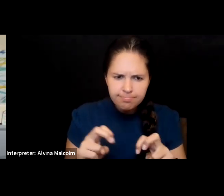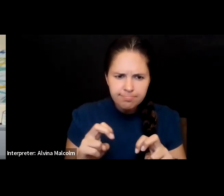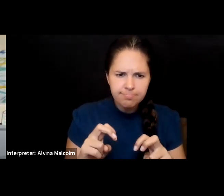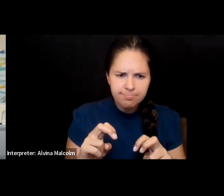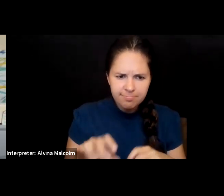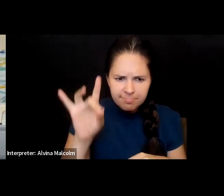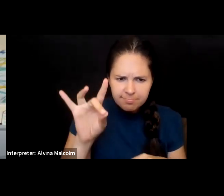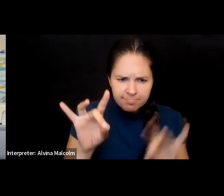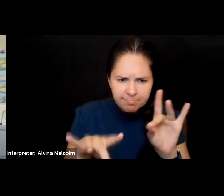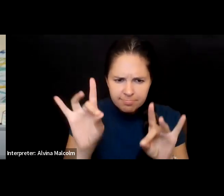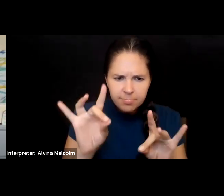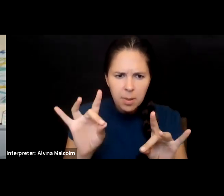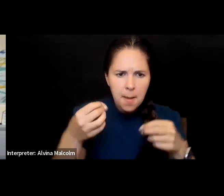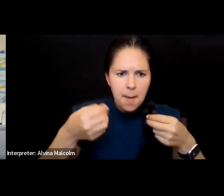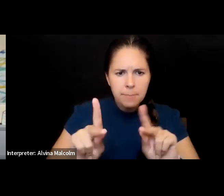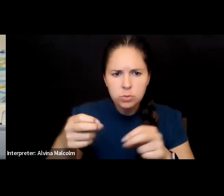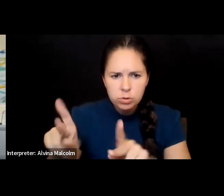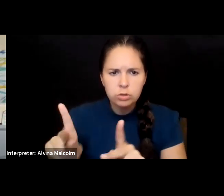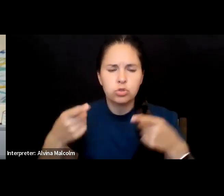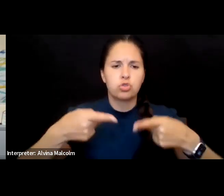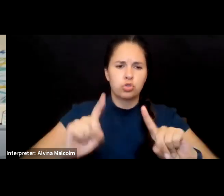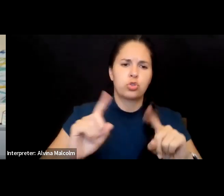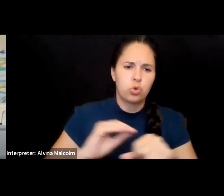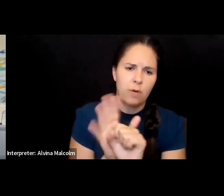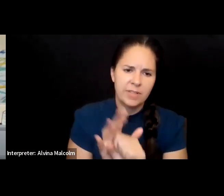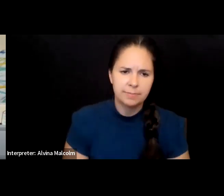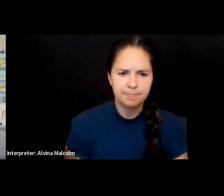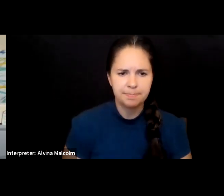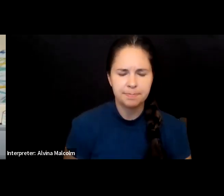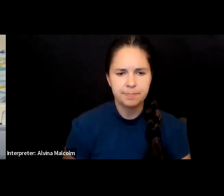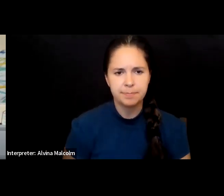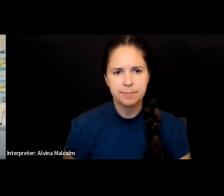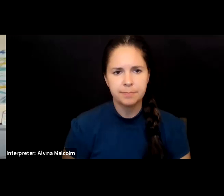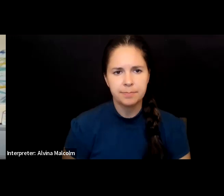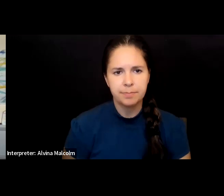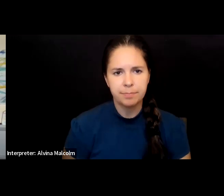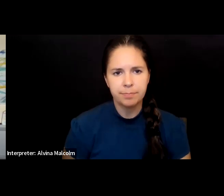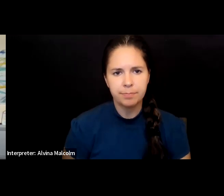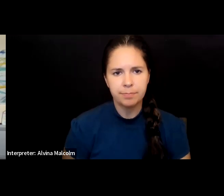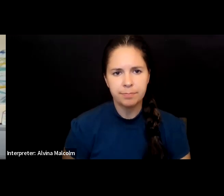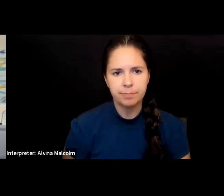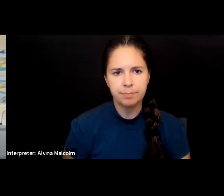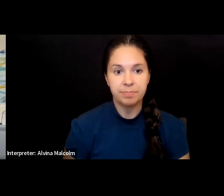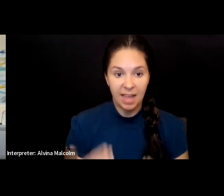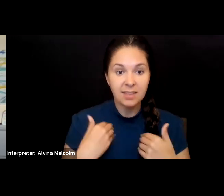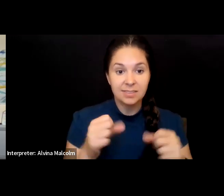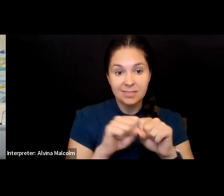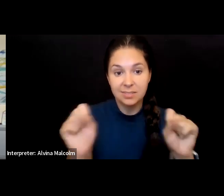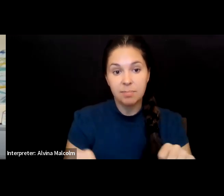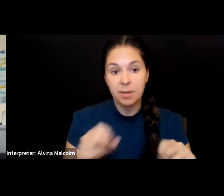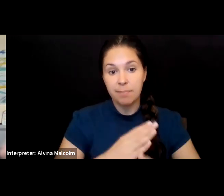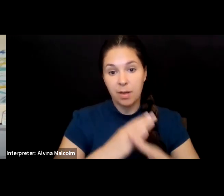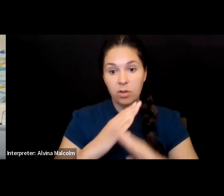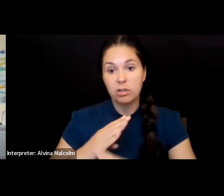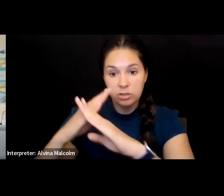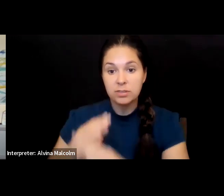disaster, but we were able to really